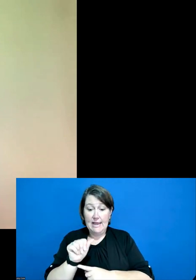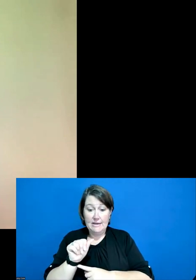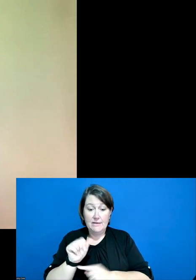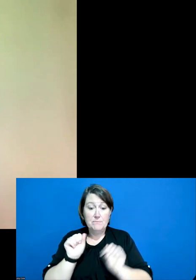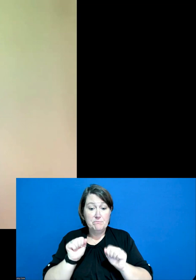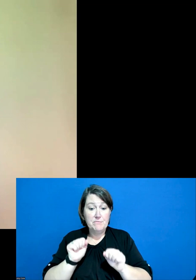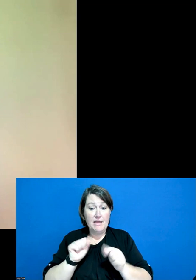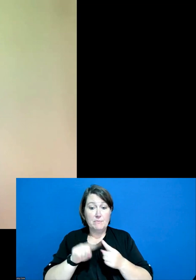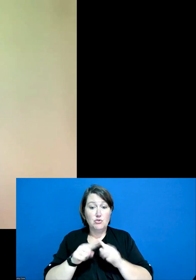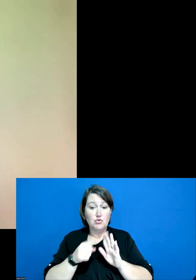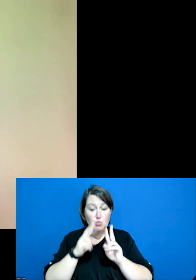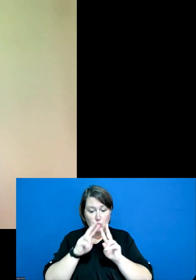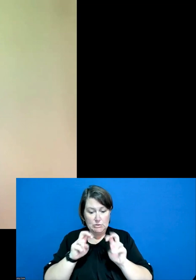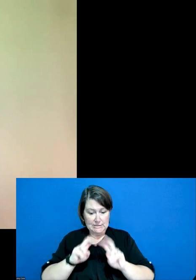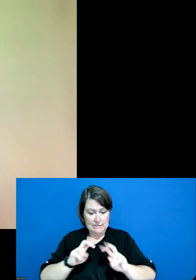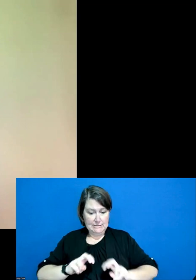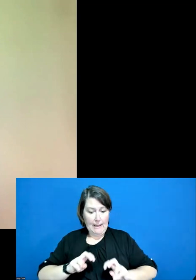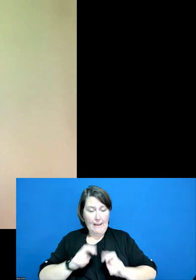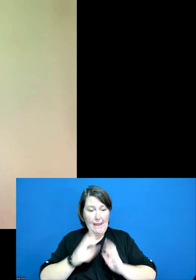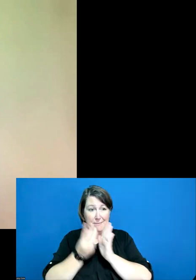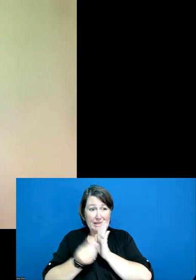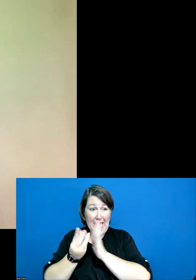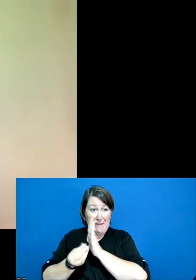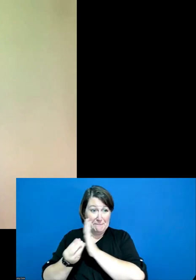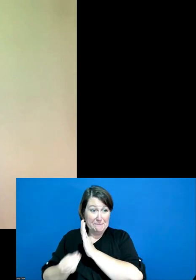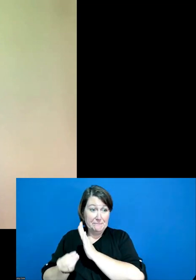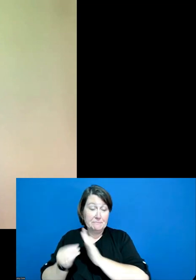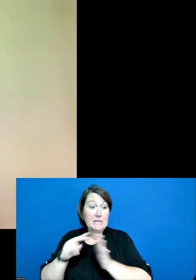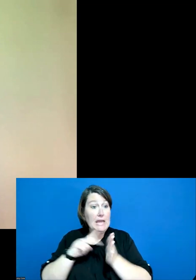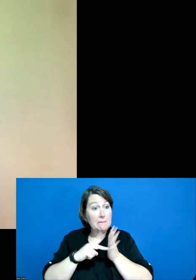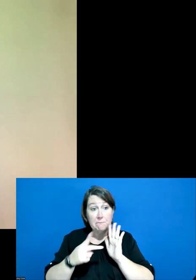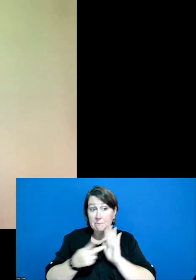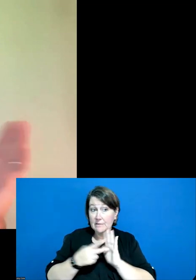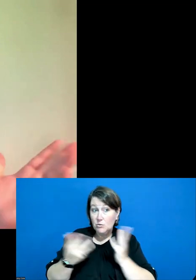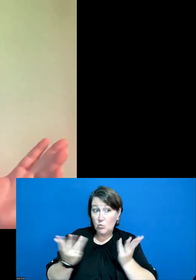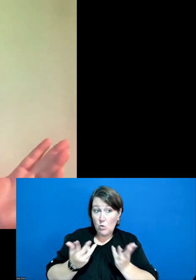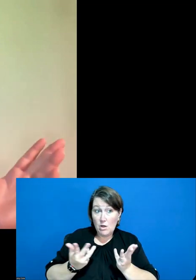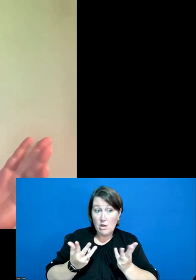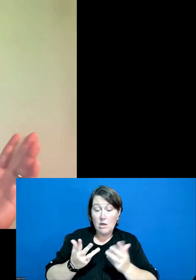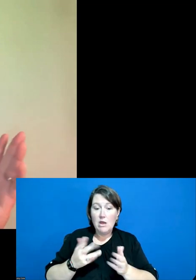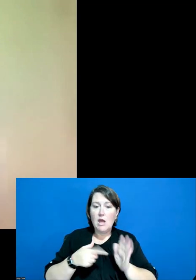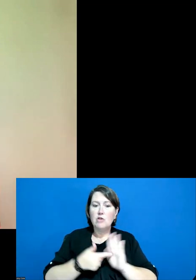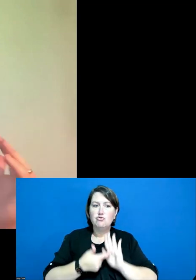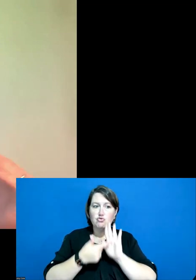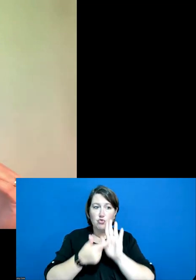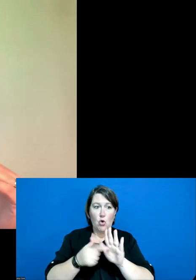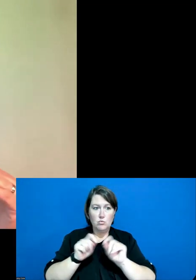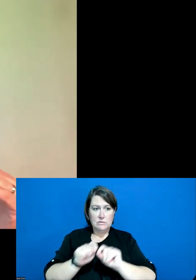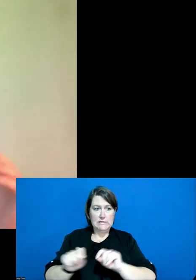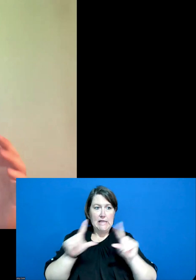able to examine where these gaps are. And what I mean by that is that I show some slides on some of the gaps.